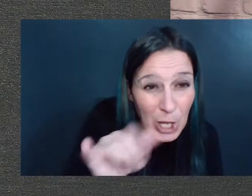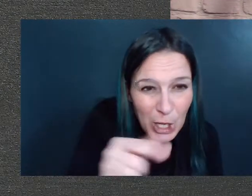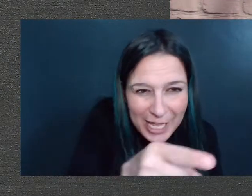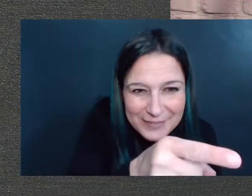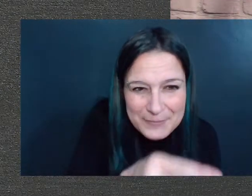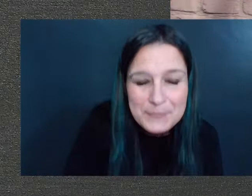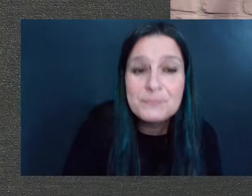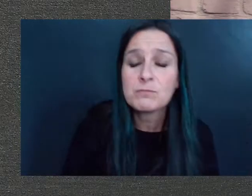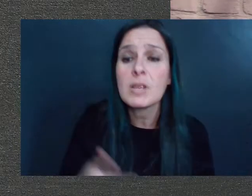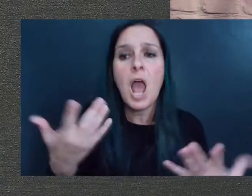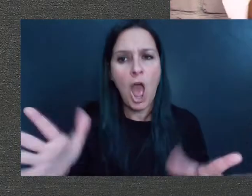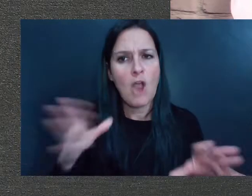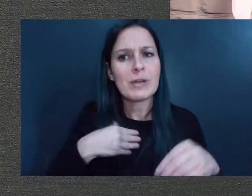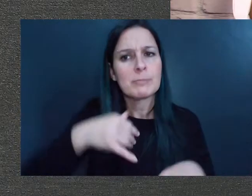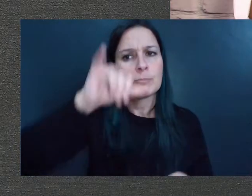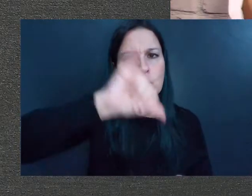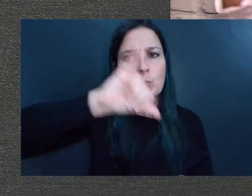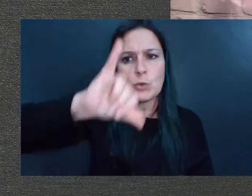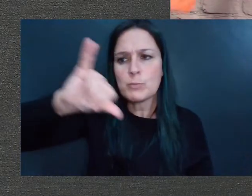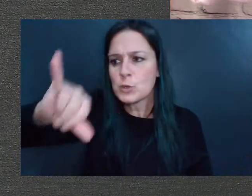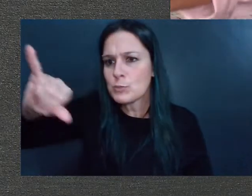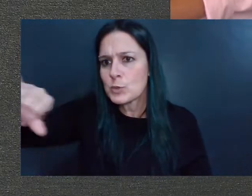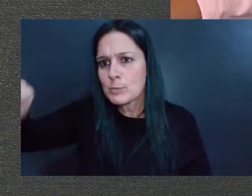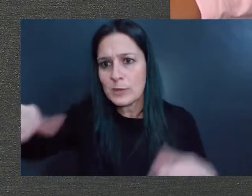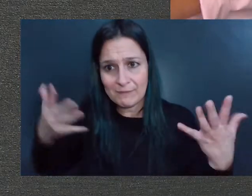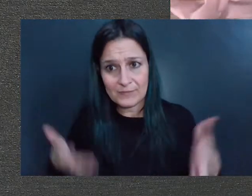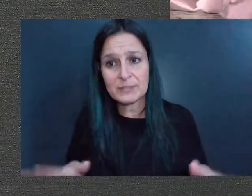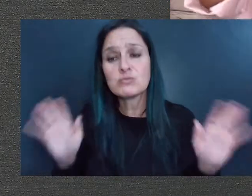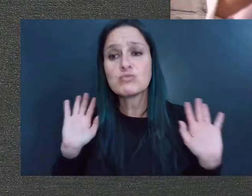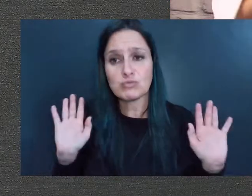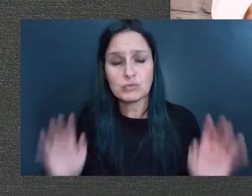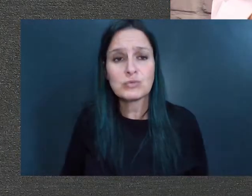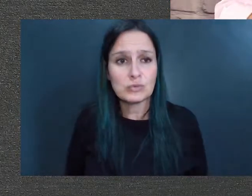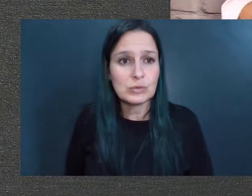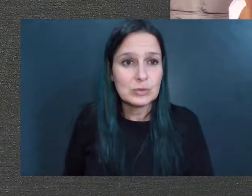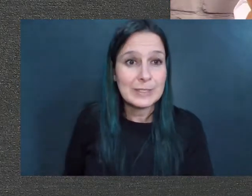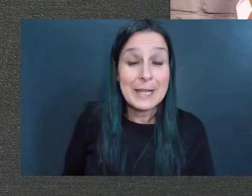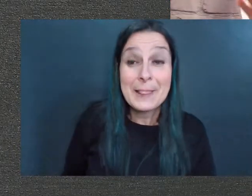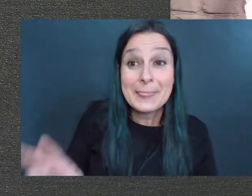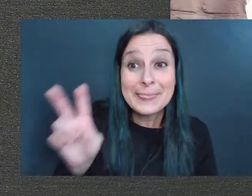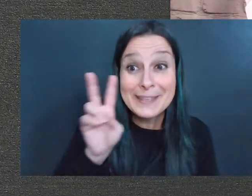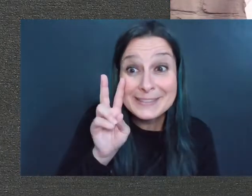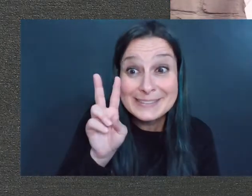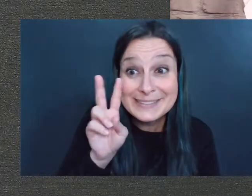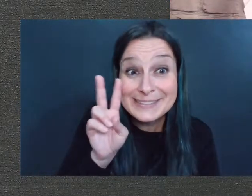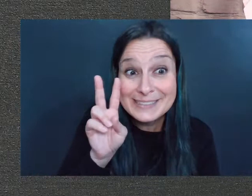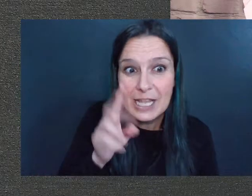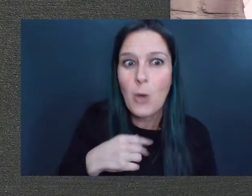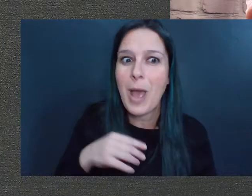I already put it inside of here with the food coloring. Let's see. Oh, and I put a towel underneath